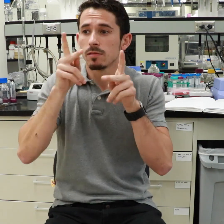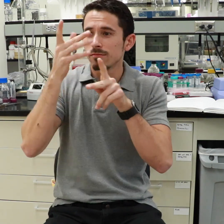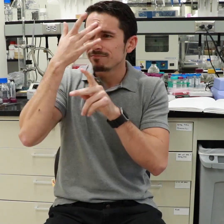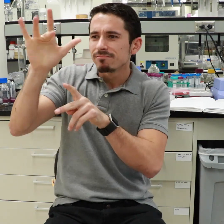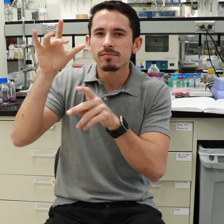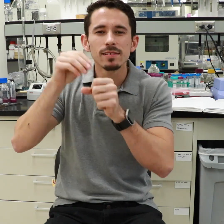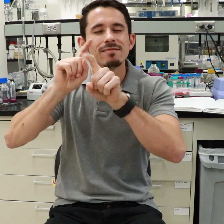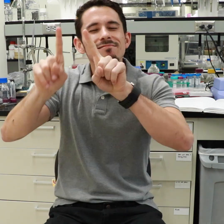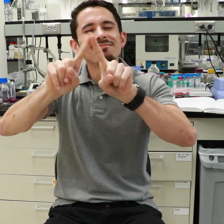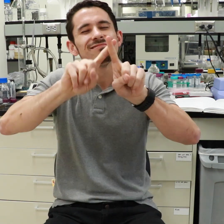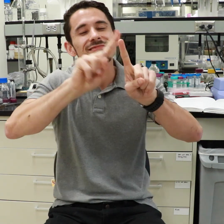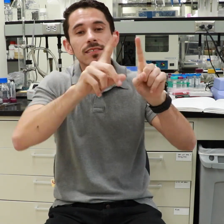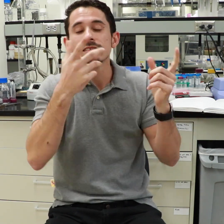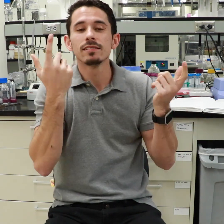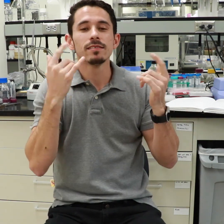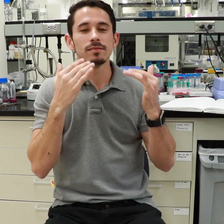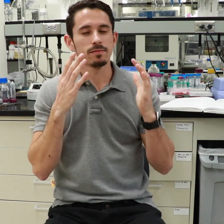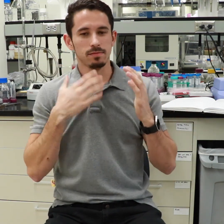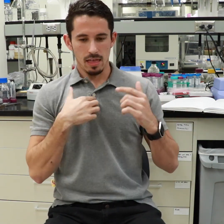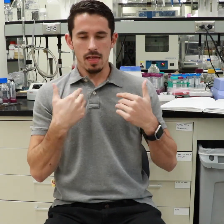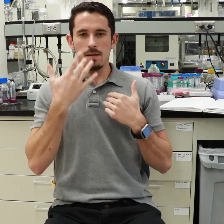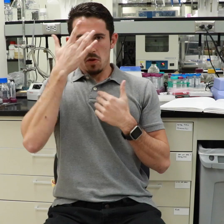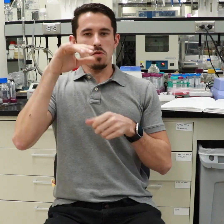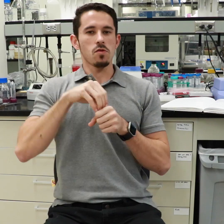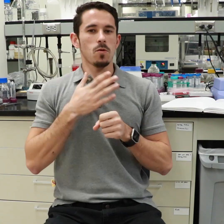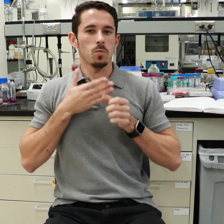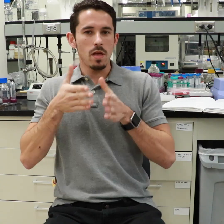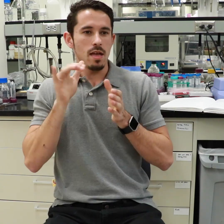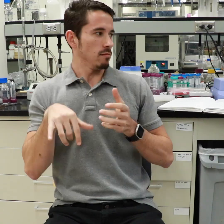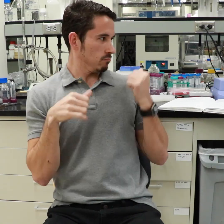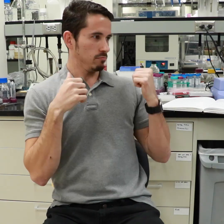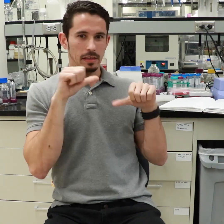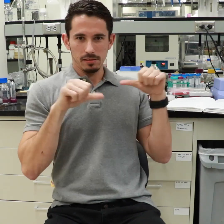There are so many different intelligence levels, and ... science is what I’m good at.